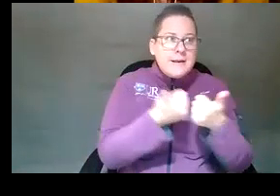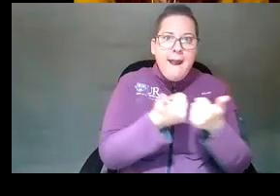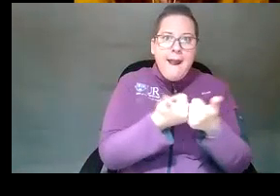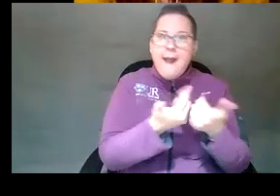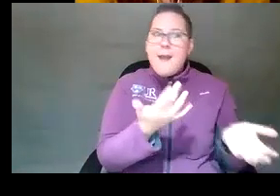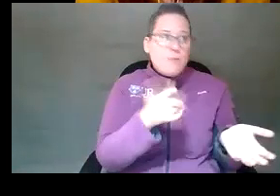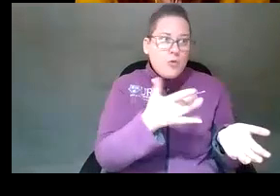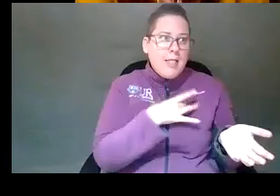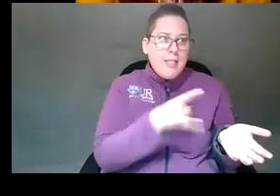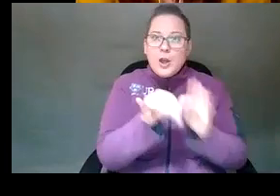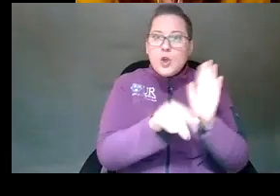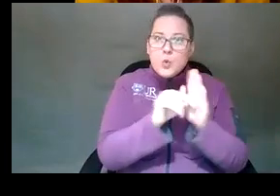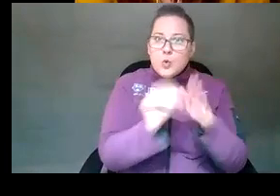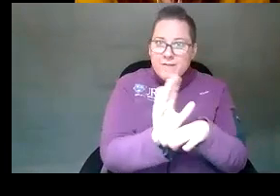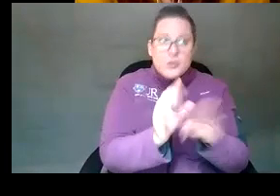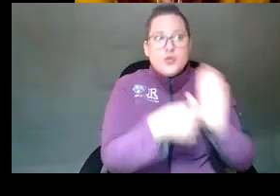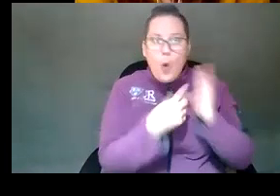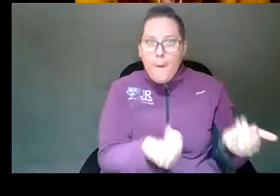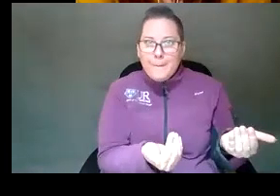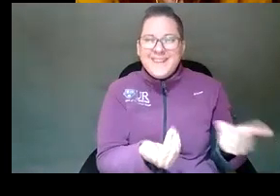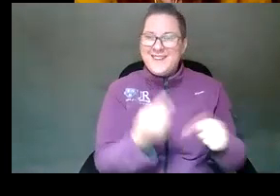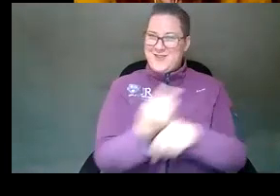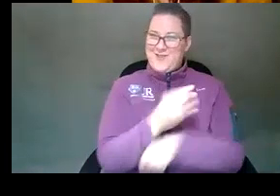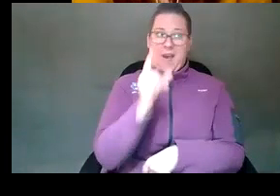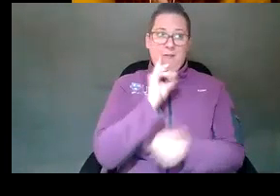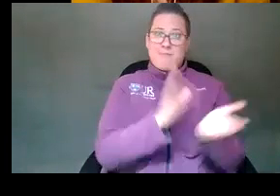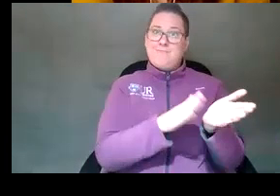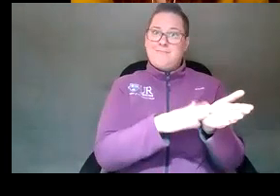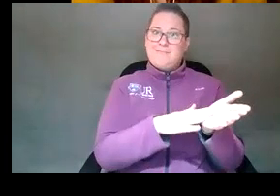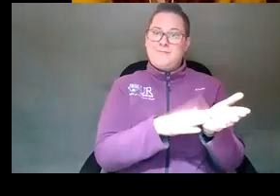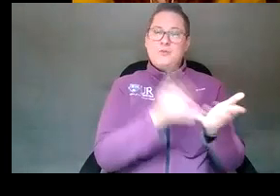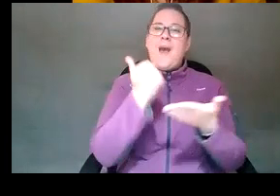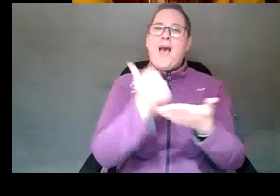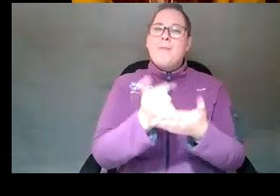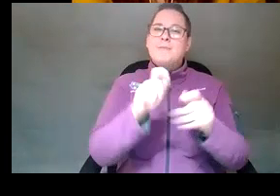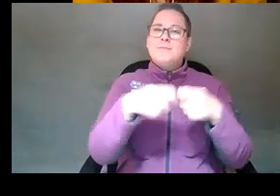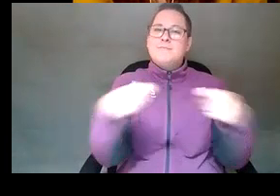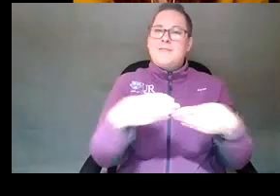and so using that is almost a positive to wrap up a session and being able to screen share